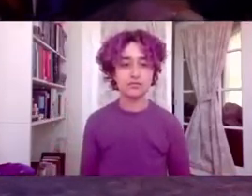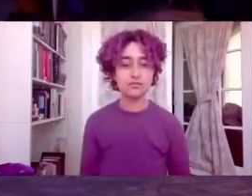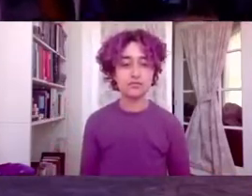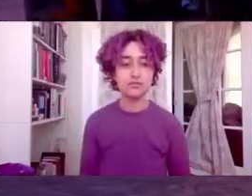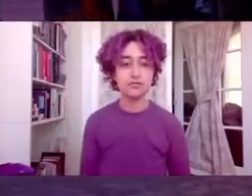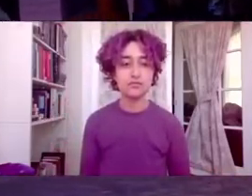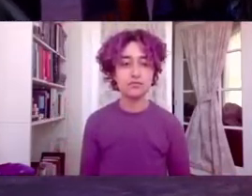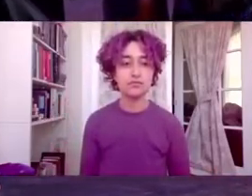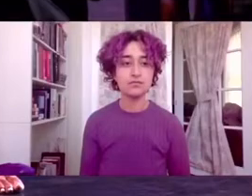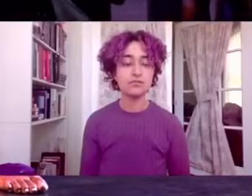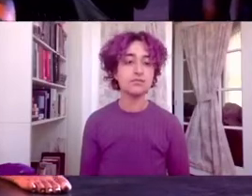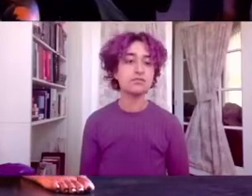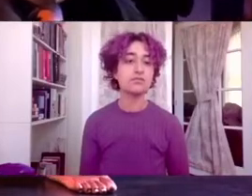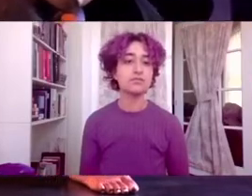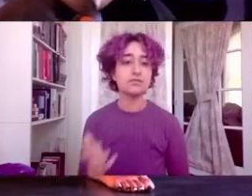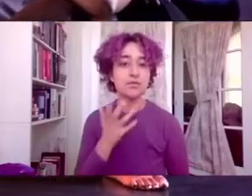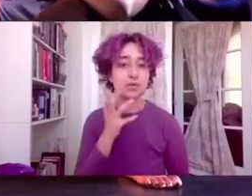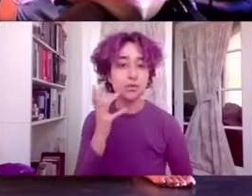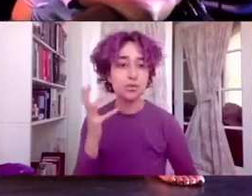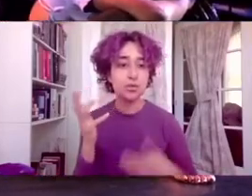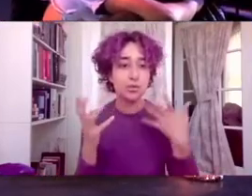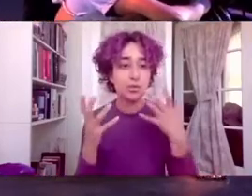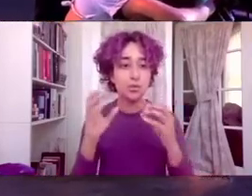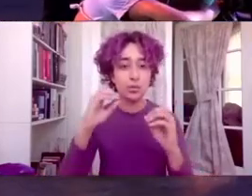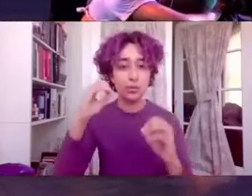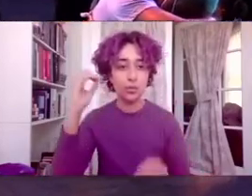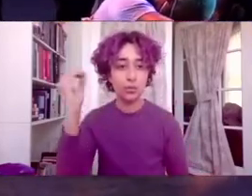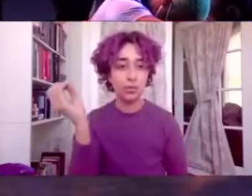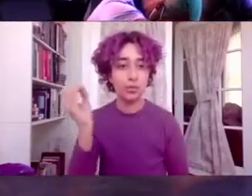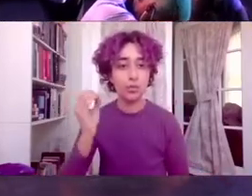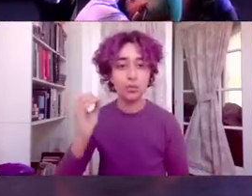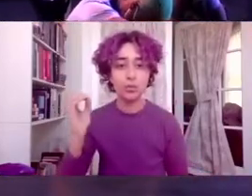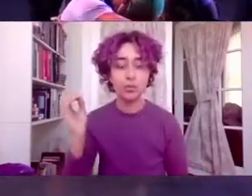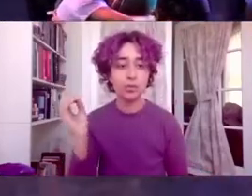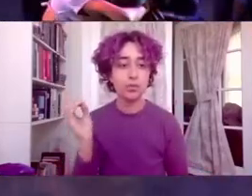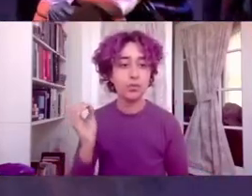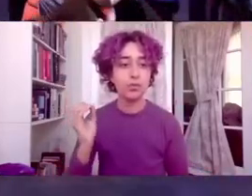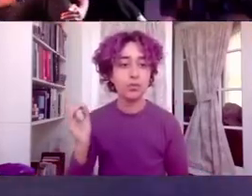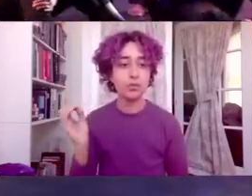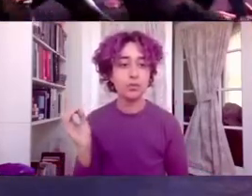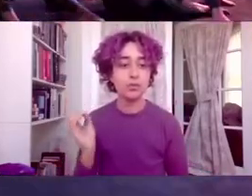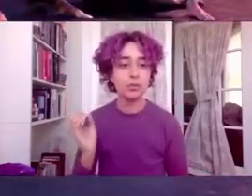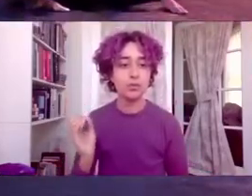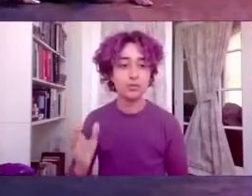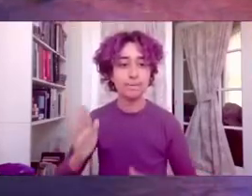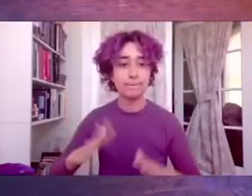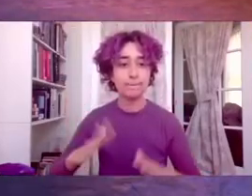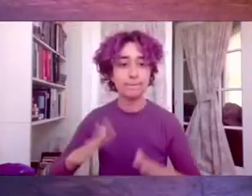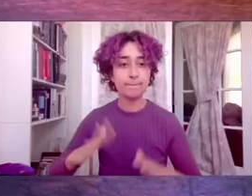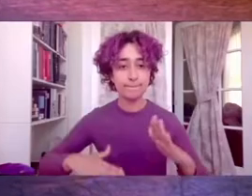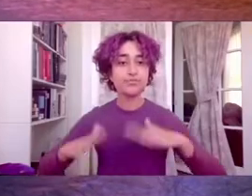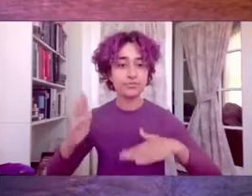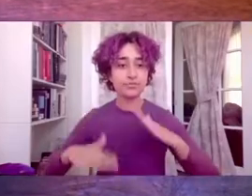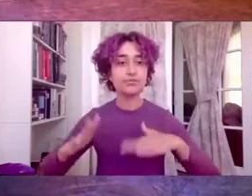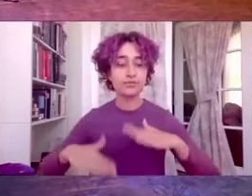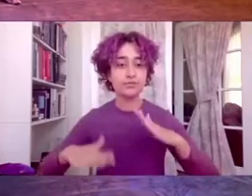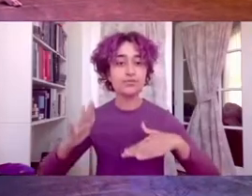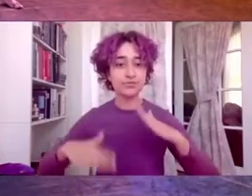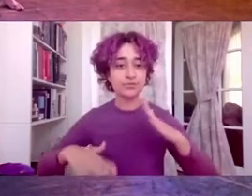Fannie, Fannie, Fannie, Fannie, Fannie Lou. (drums playing)